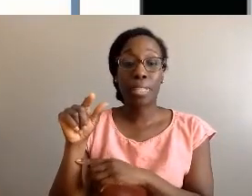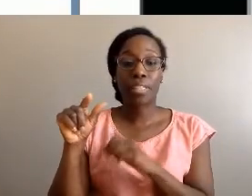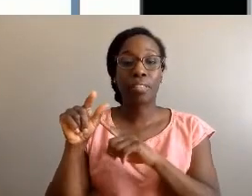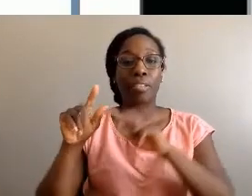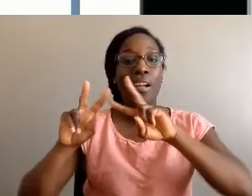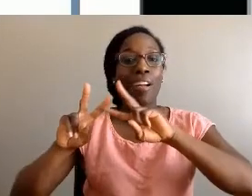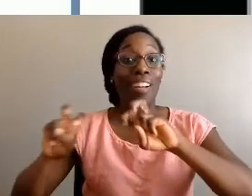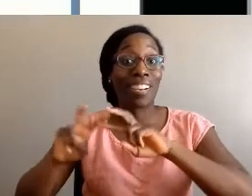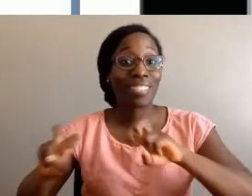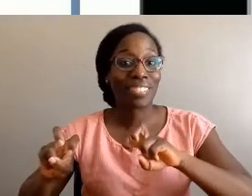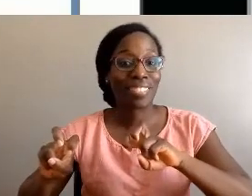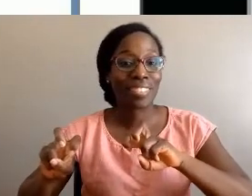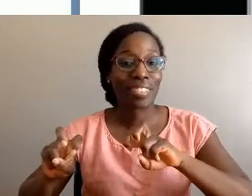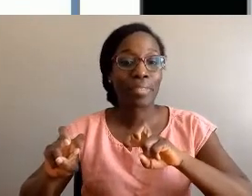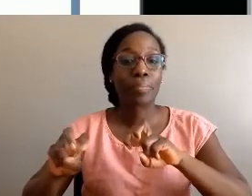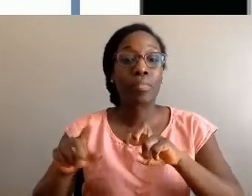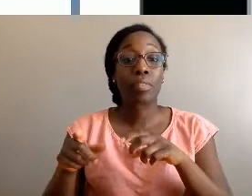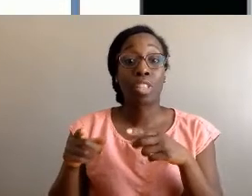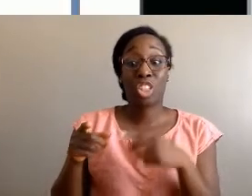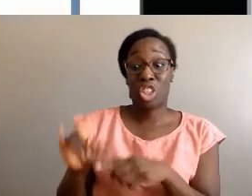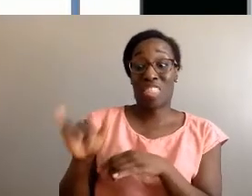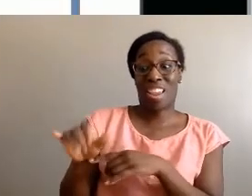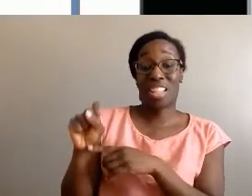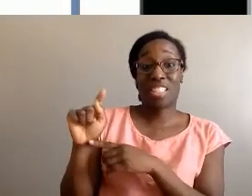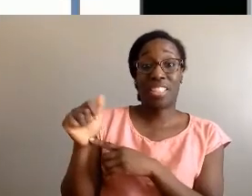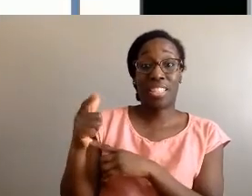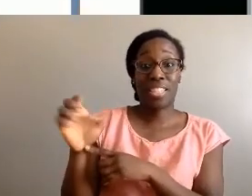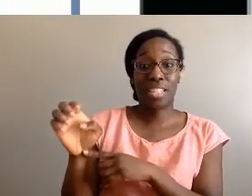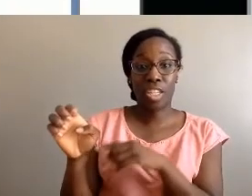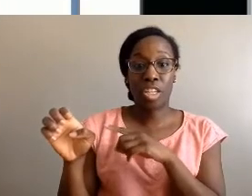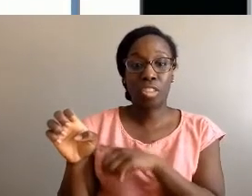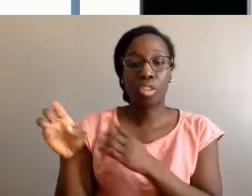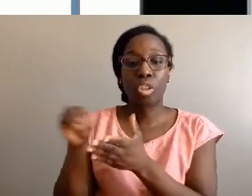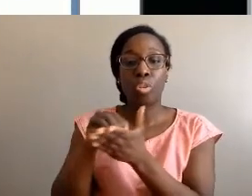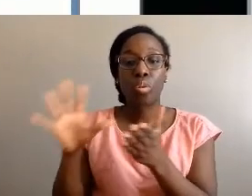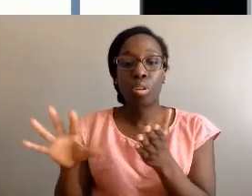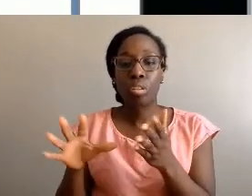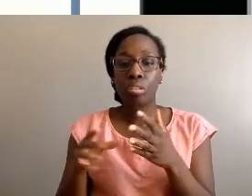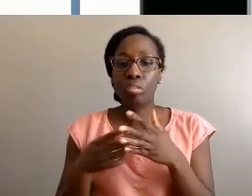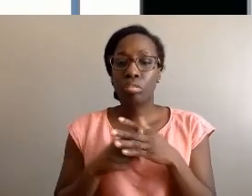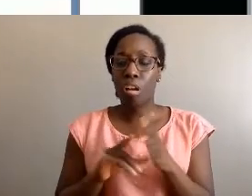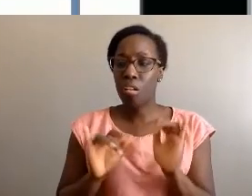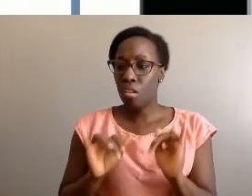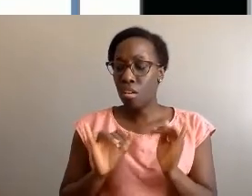Critical framing or analyzing: during this stage students learn to critically analyze the